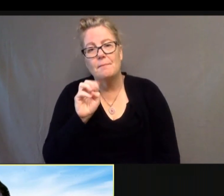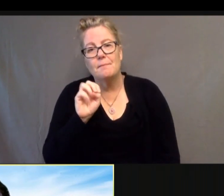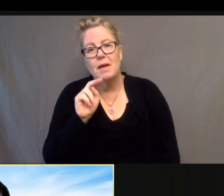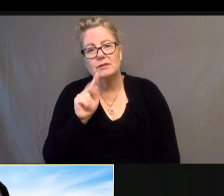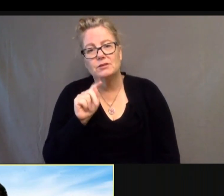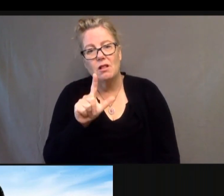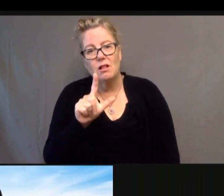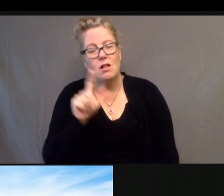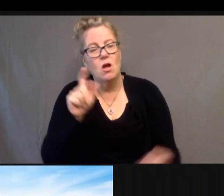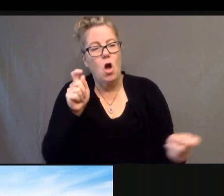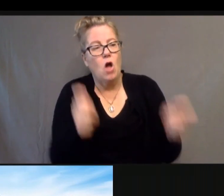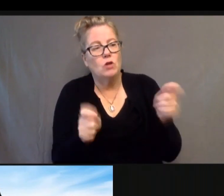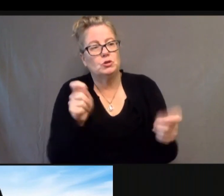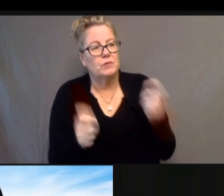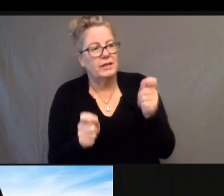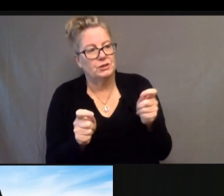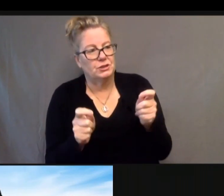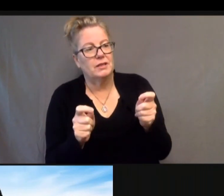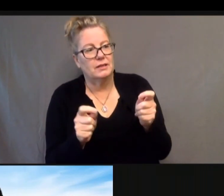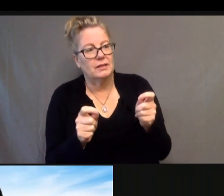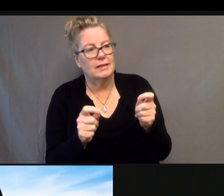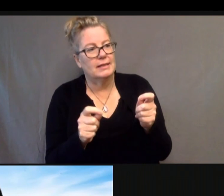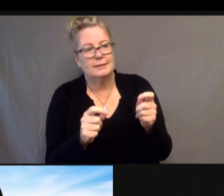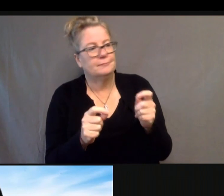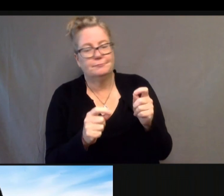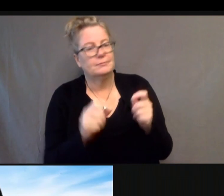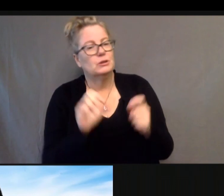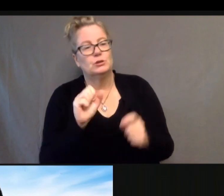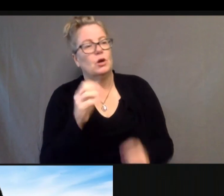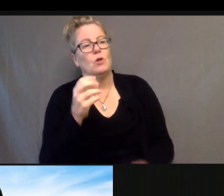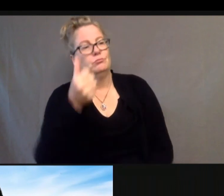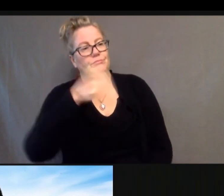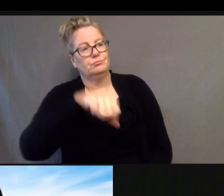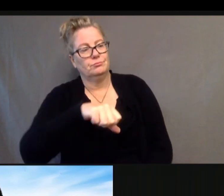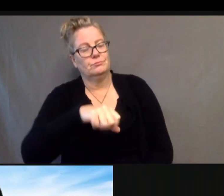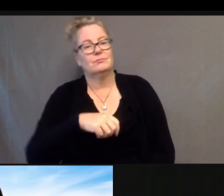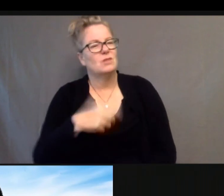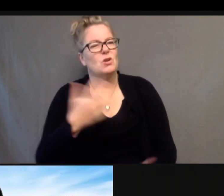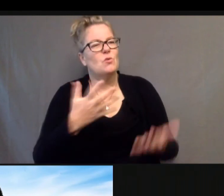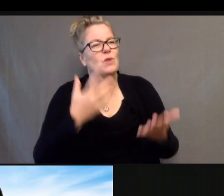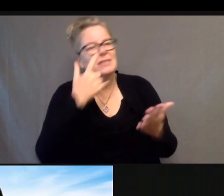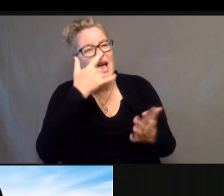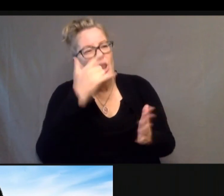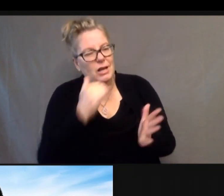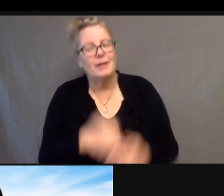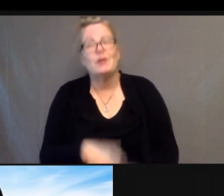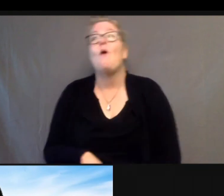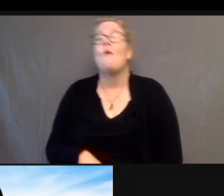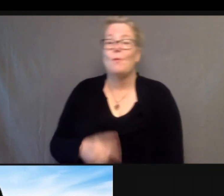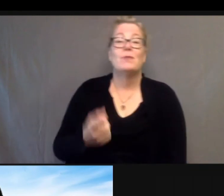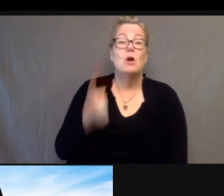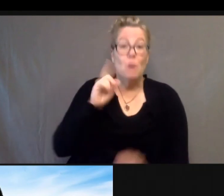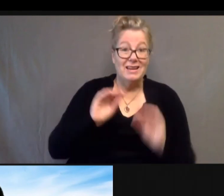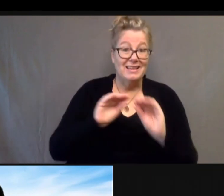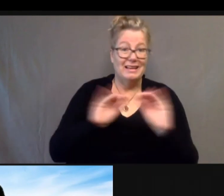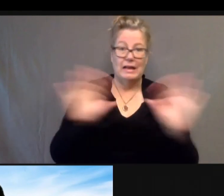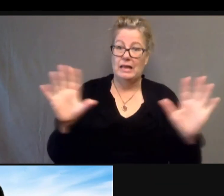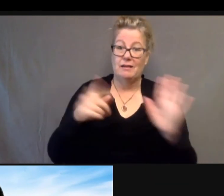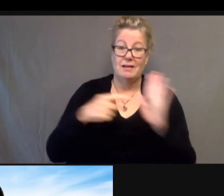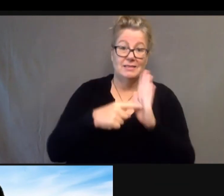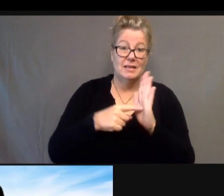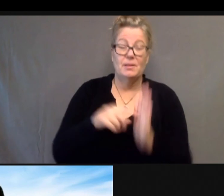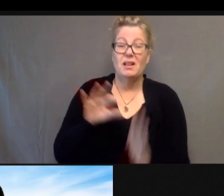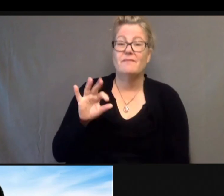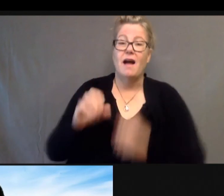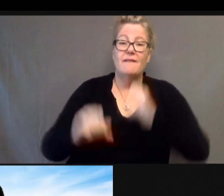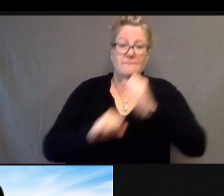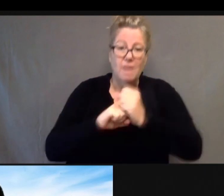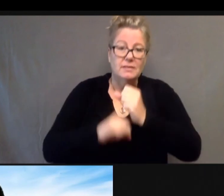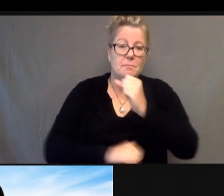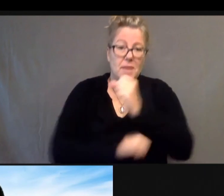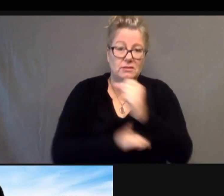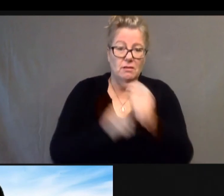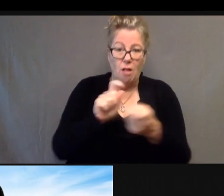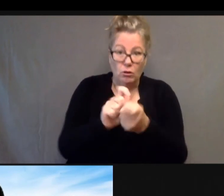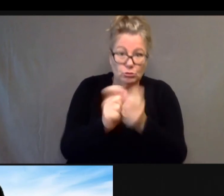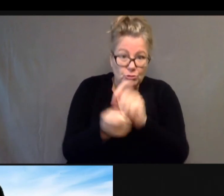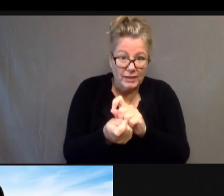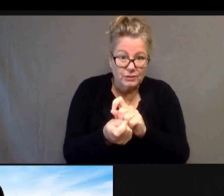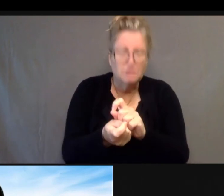Yes, so one clear cut example of a fundamental alteration of medical school is permission